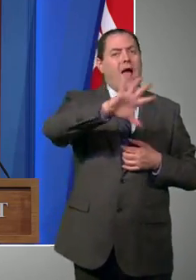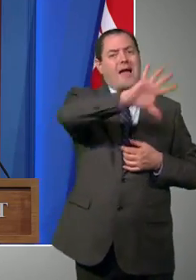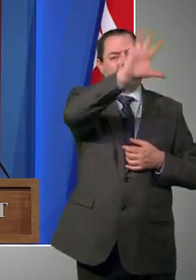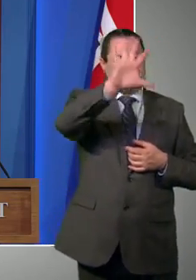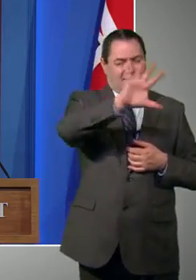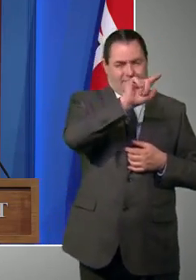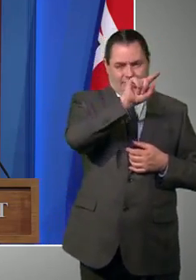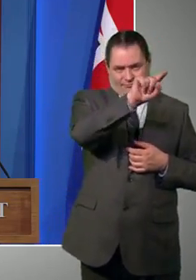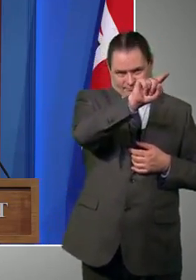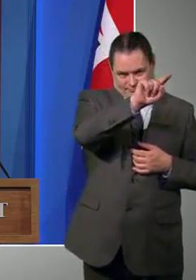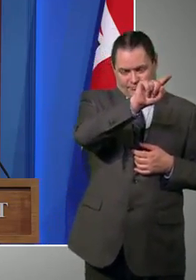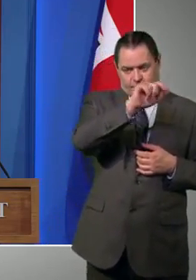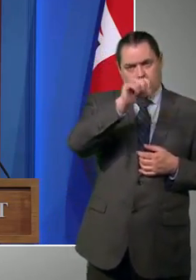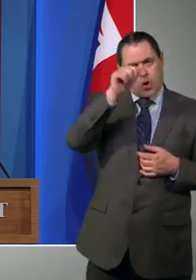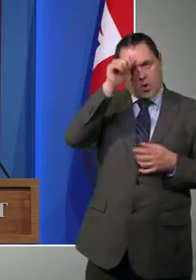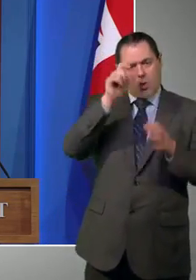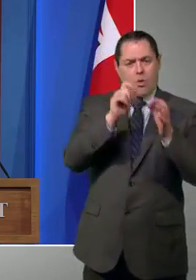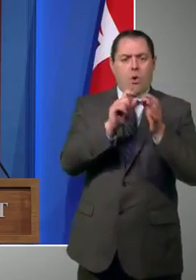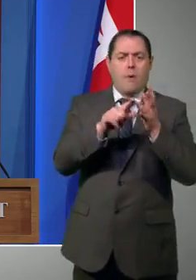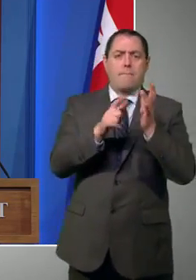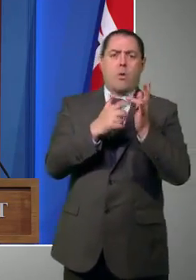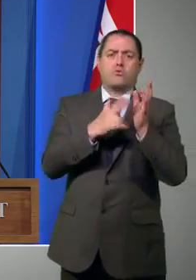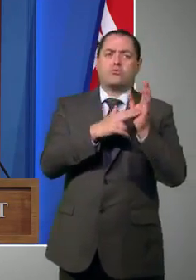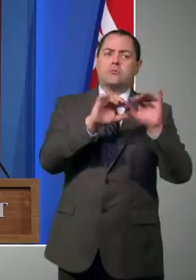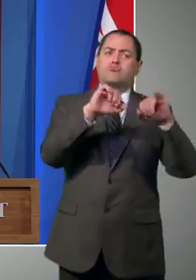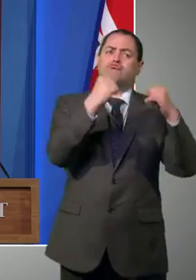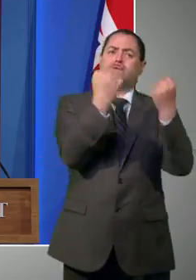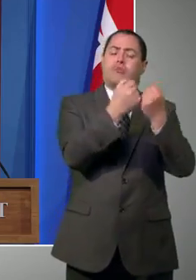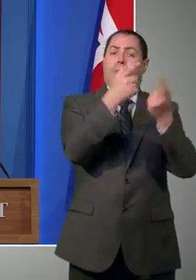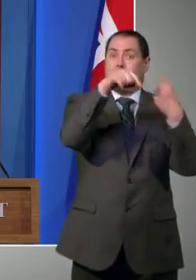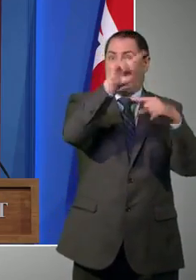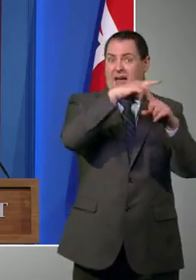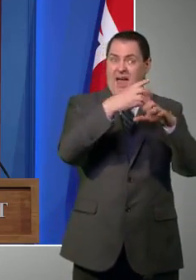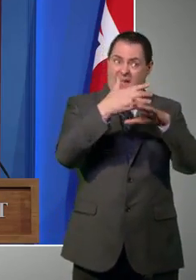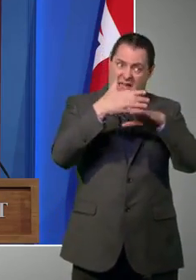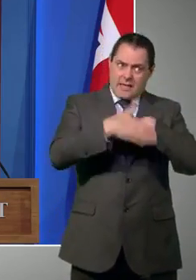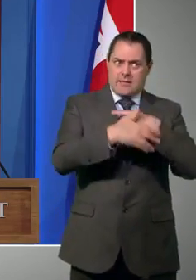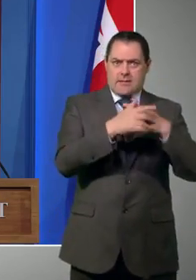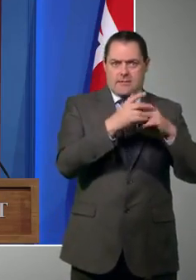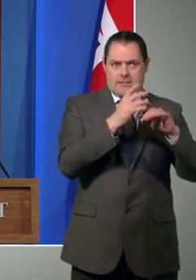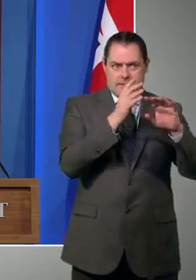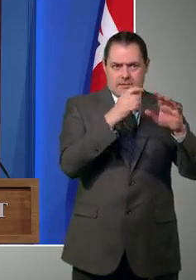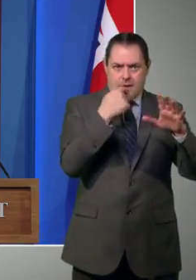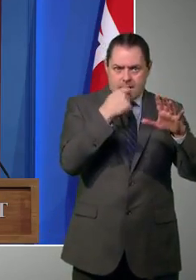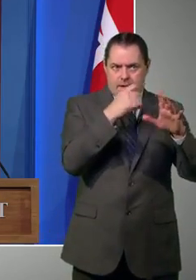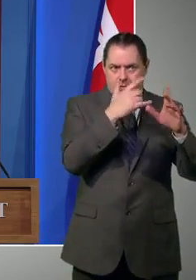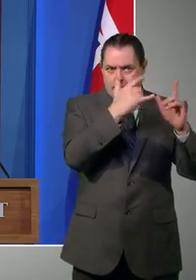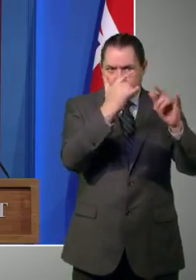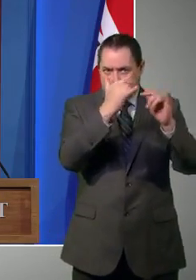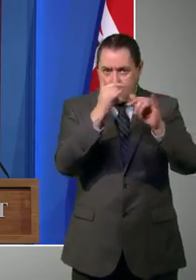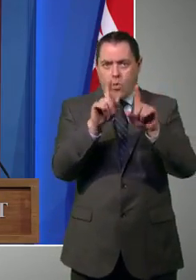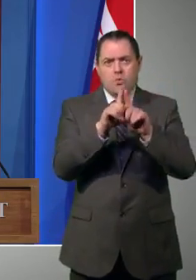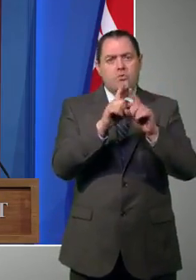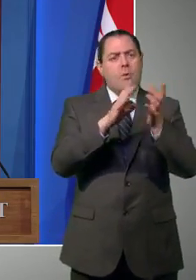the Bolton team are working really hard and also in the Greater Manchester area to try